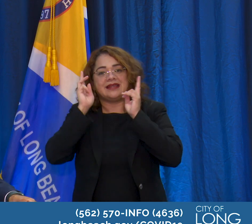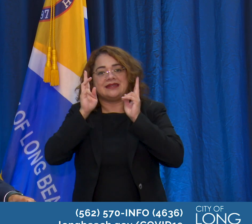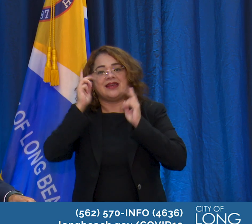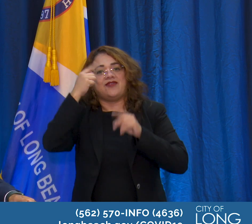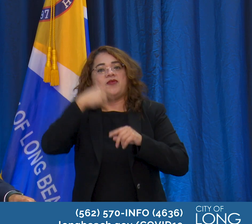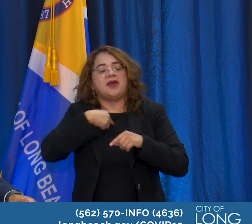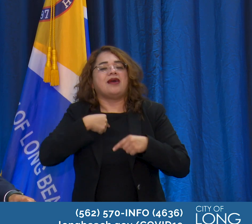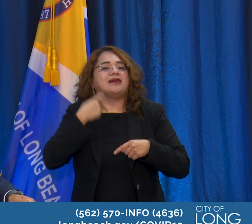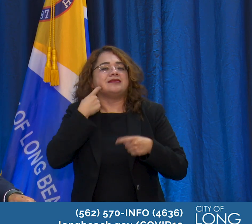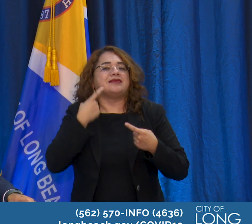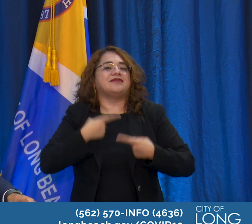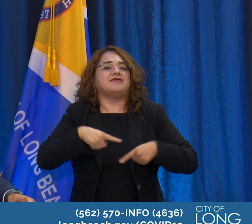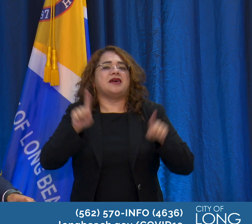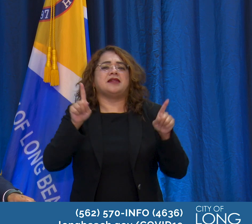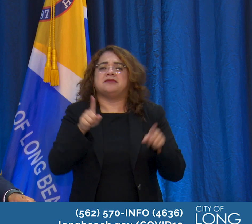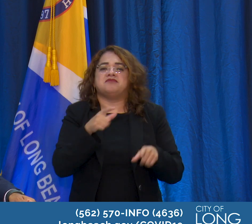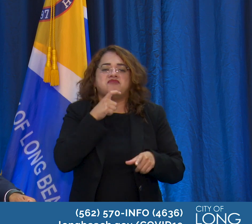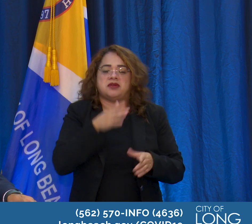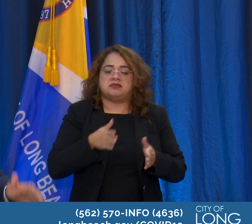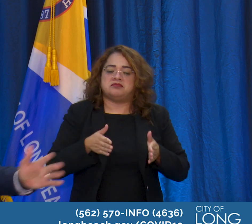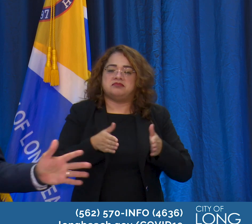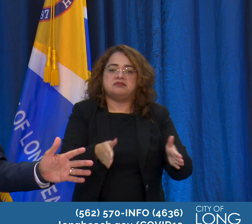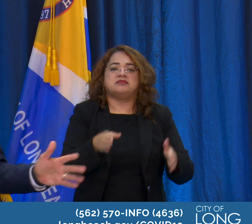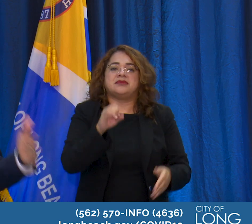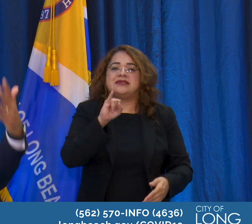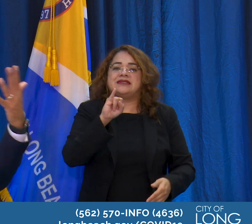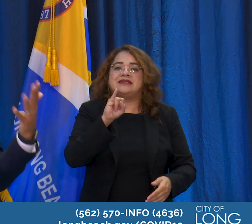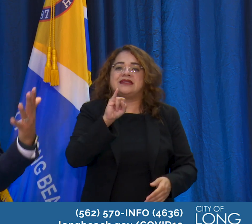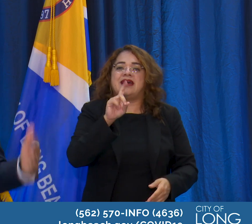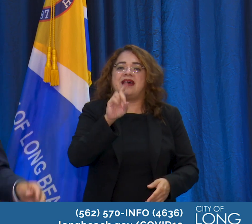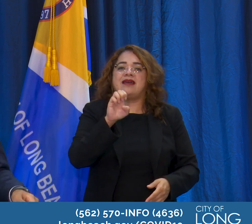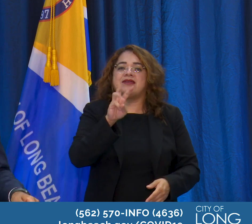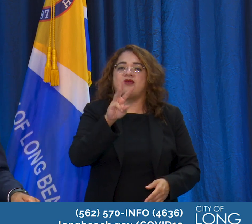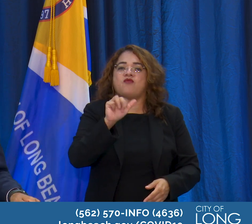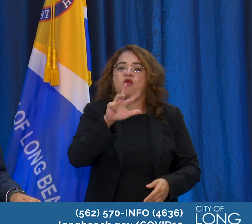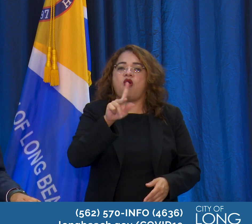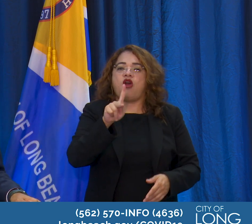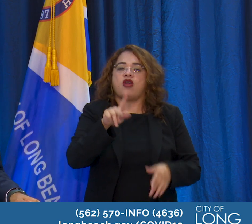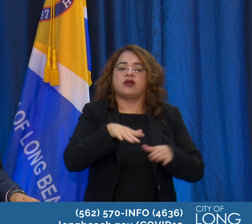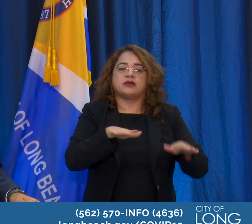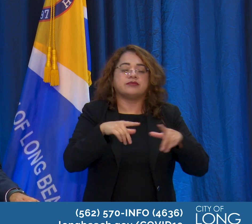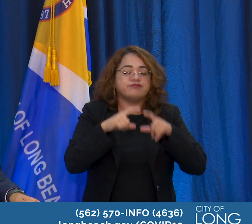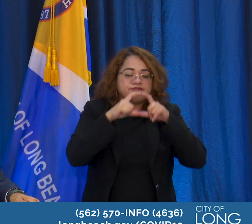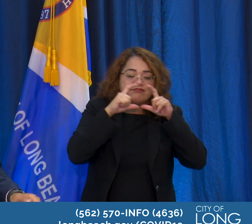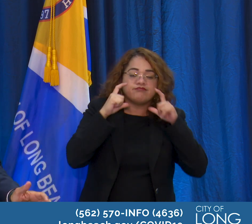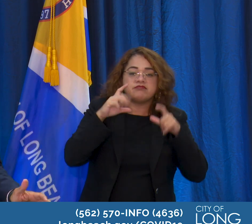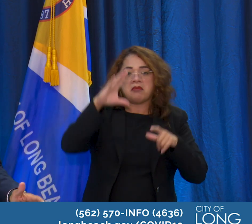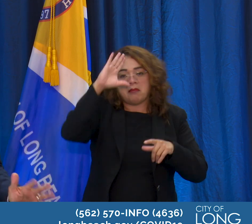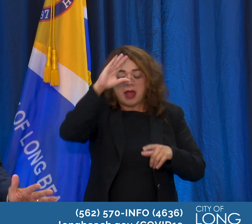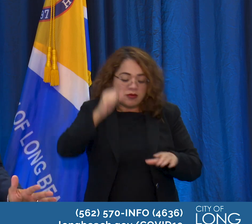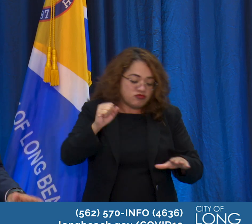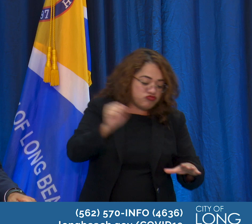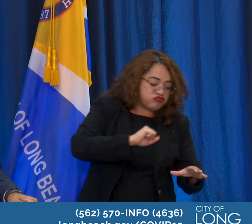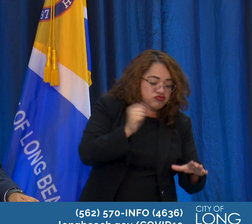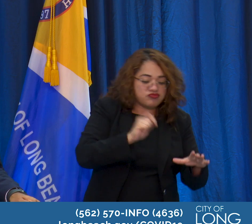It was right on the sidewalk, out in the outdoors in a way that was safe, everyone was wearing masks and I was, it felt very safe.